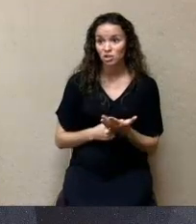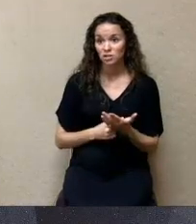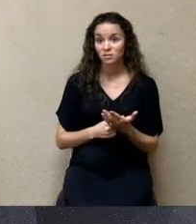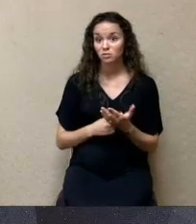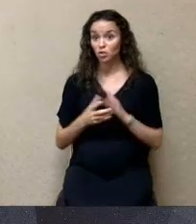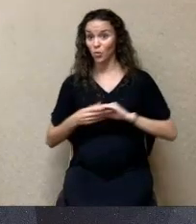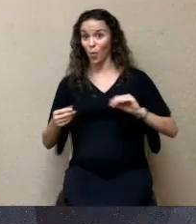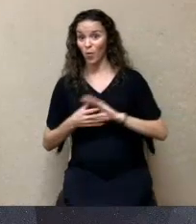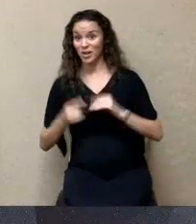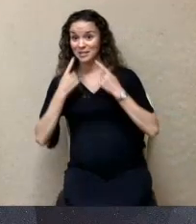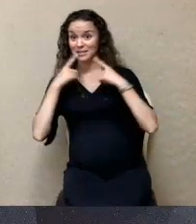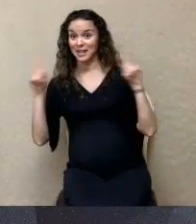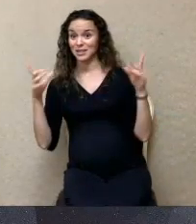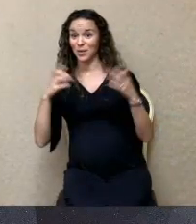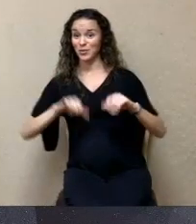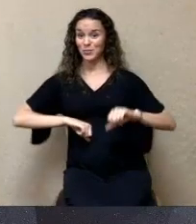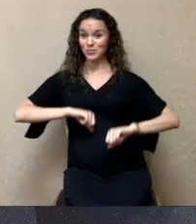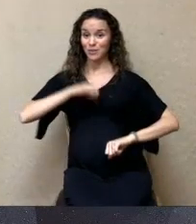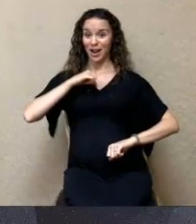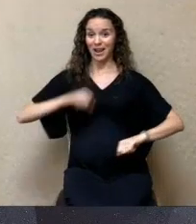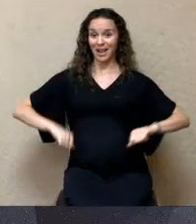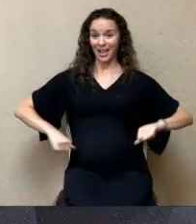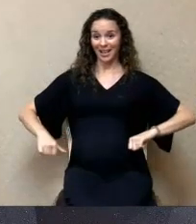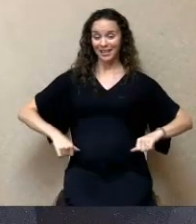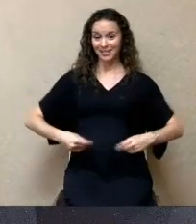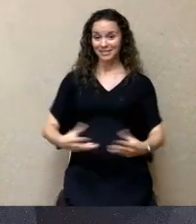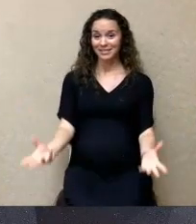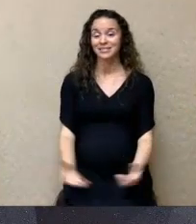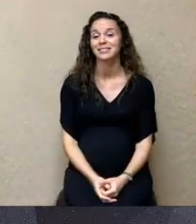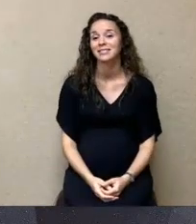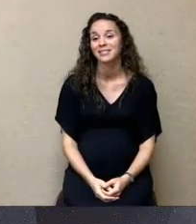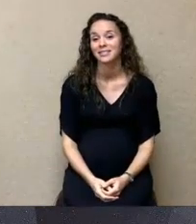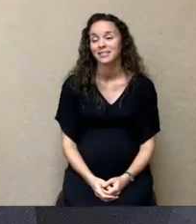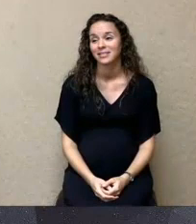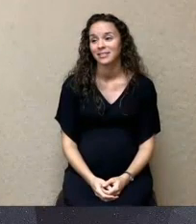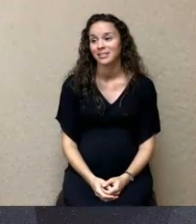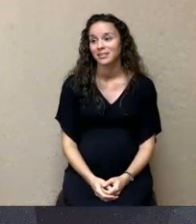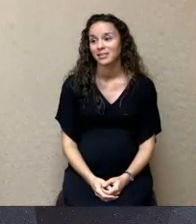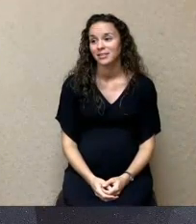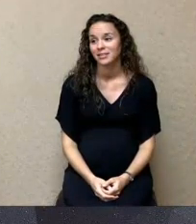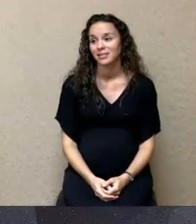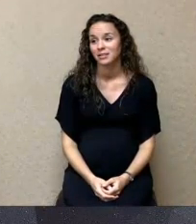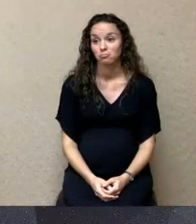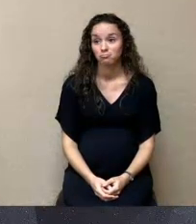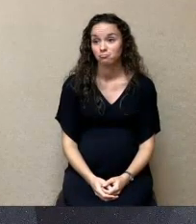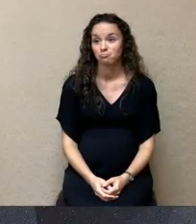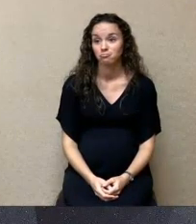Success story. Cool.